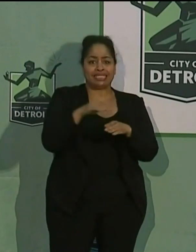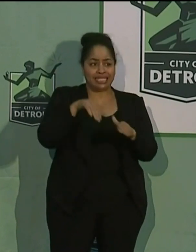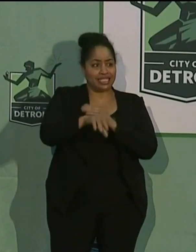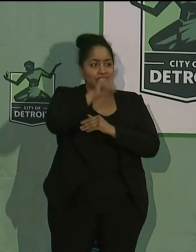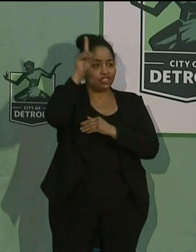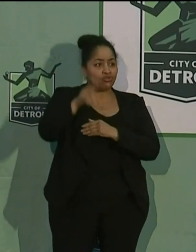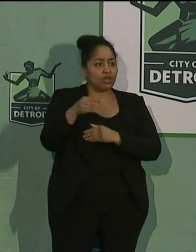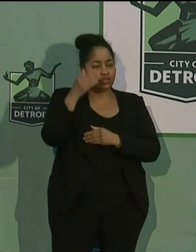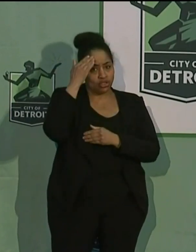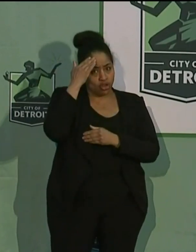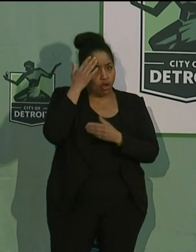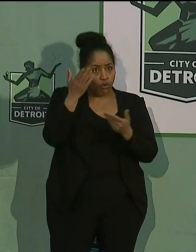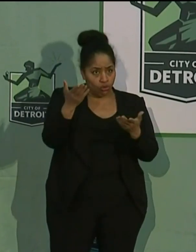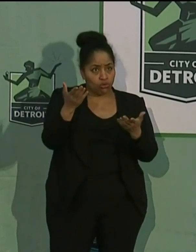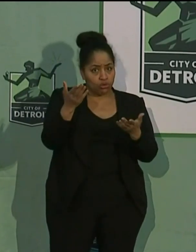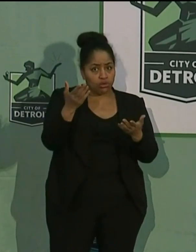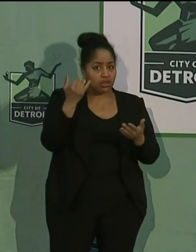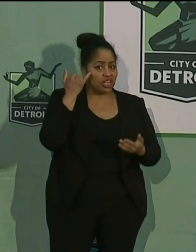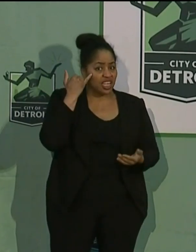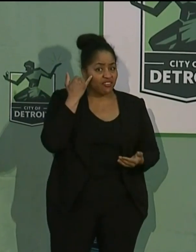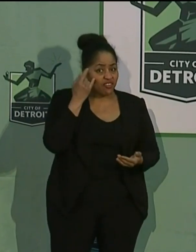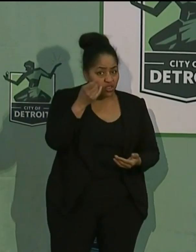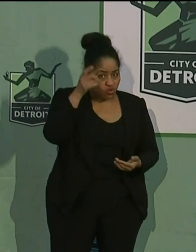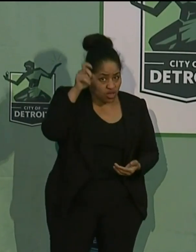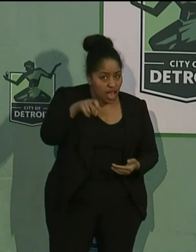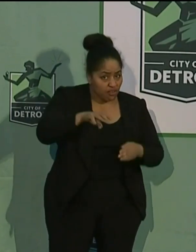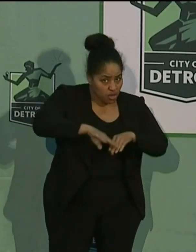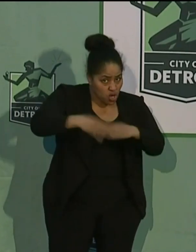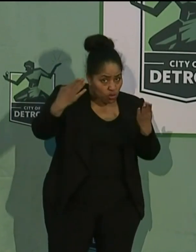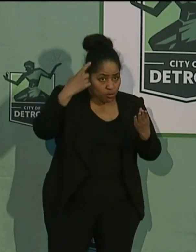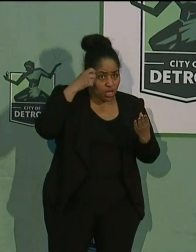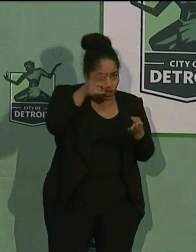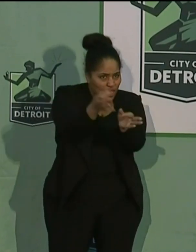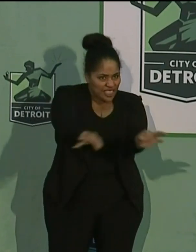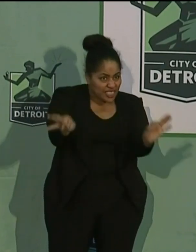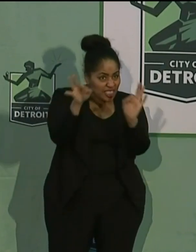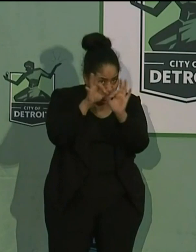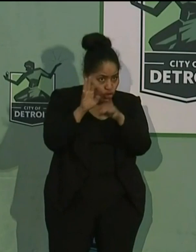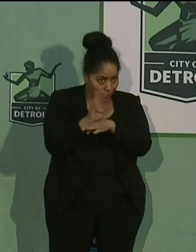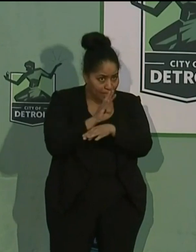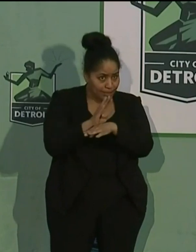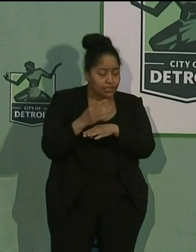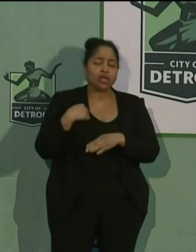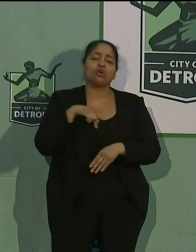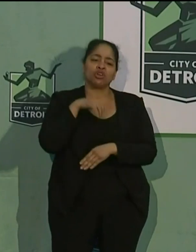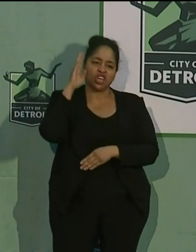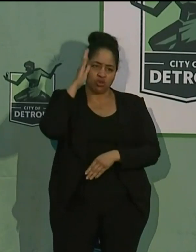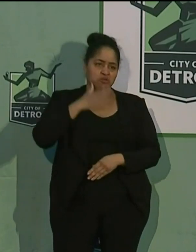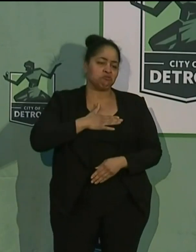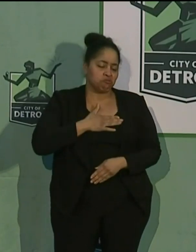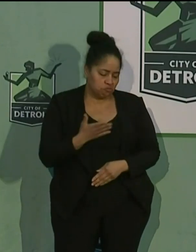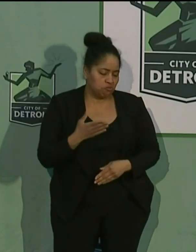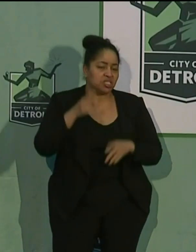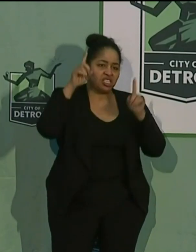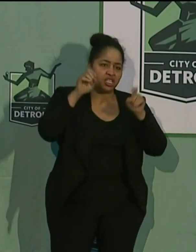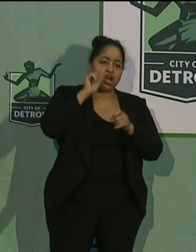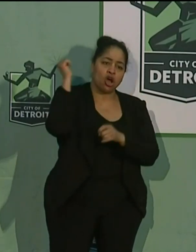THEY HAVE TO BE OUT AND INTERACT AND STARTING MONDAY, I WANT AND STARTING MONDAY, I WANT EVERY BUSINESS IN THE CITY OF EVERY BUSINESS IN THE CITY OF DETROIT TO KNOW THAT IF YOU HAVE DETROIT TO KNOW THAT IF YOU HAVE TO BE OPEN BECAUSE YOU’RE